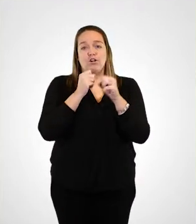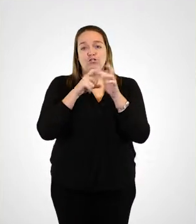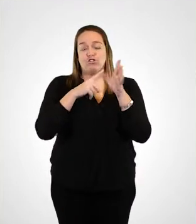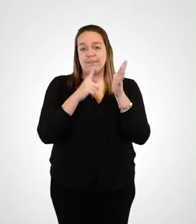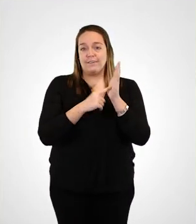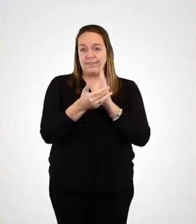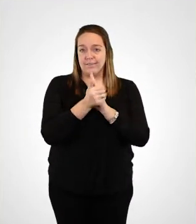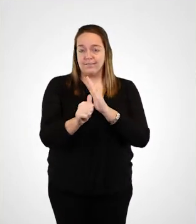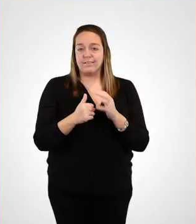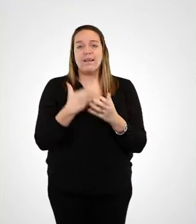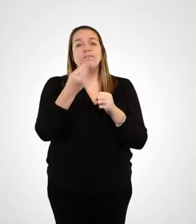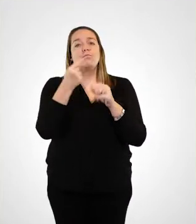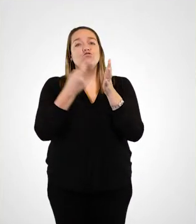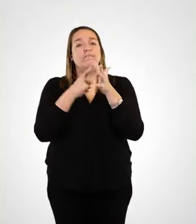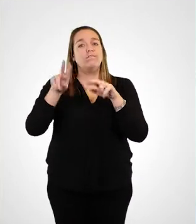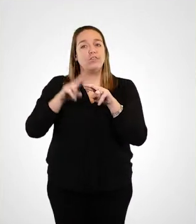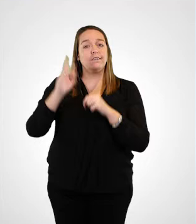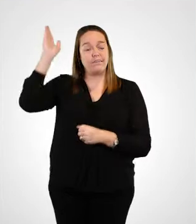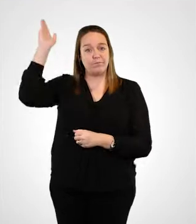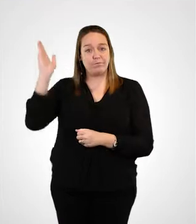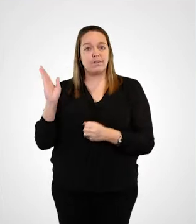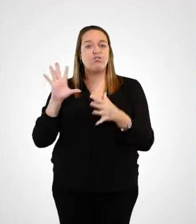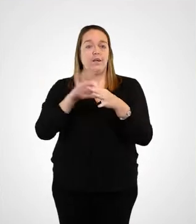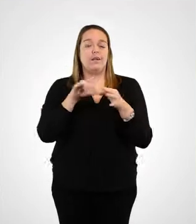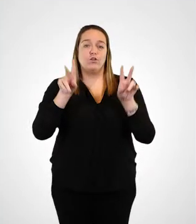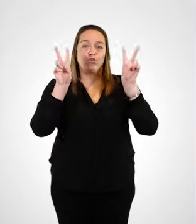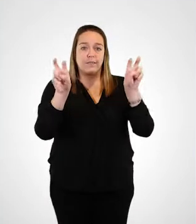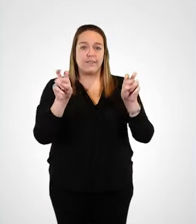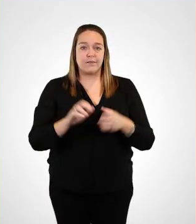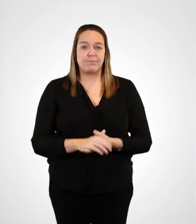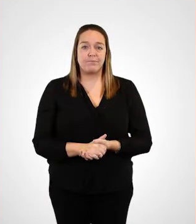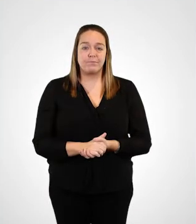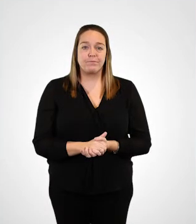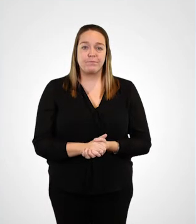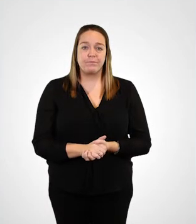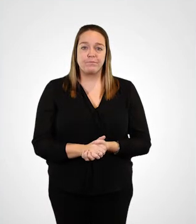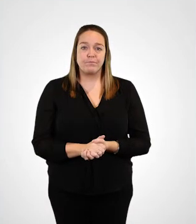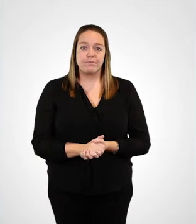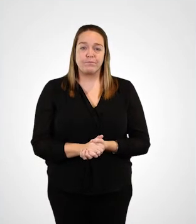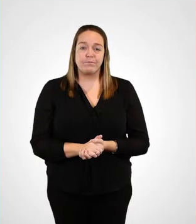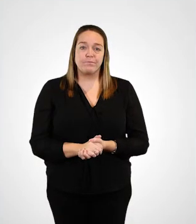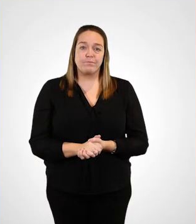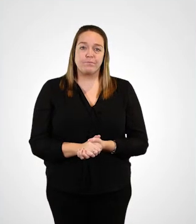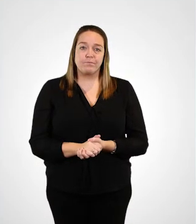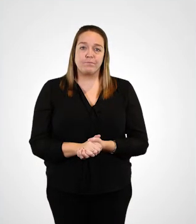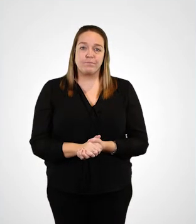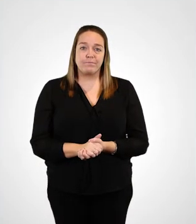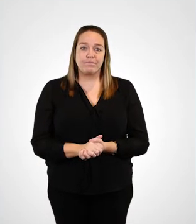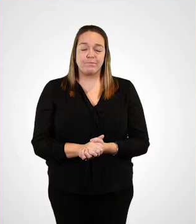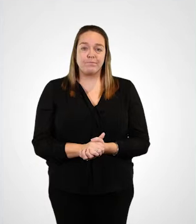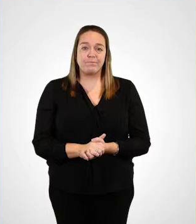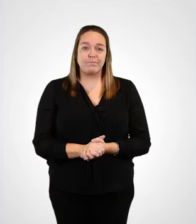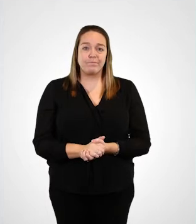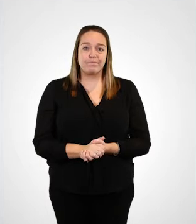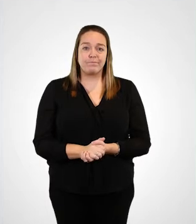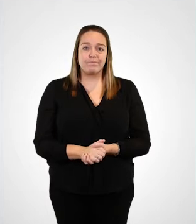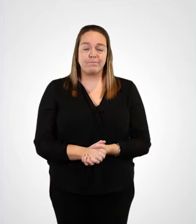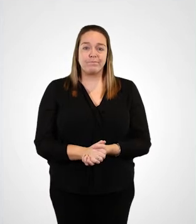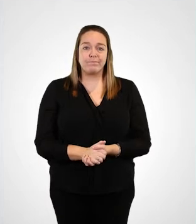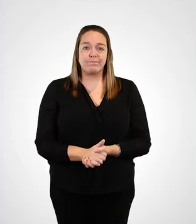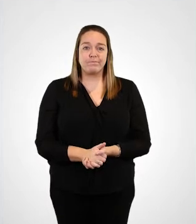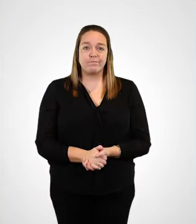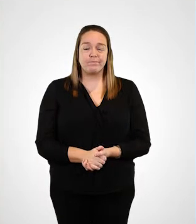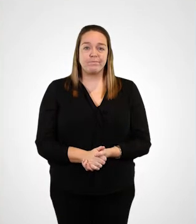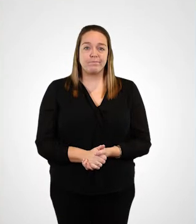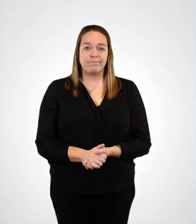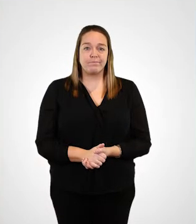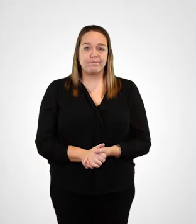of phonological skills and here are some references related to that topic.